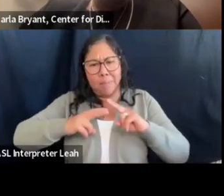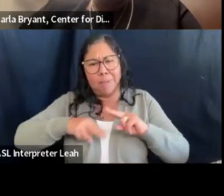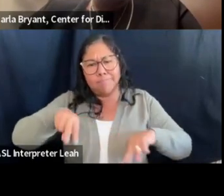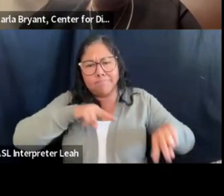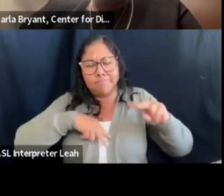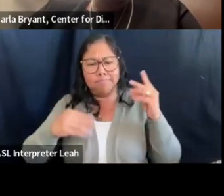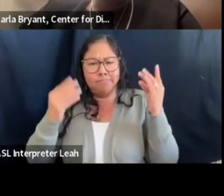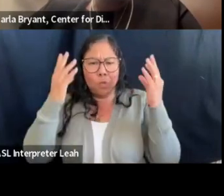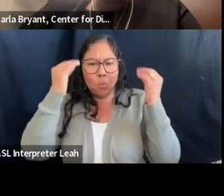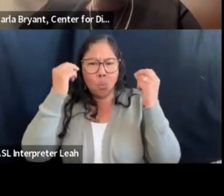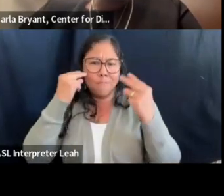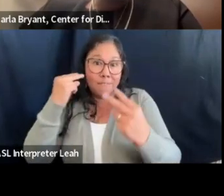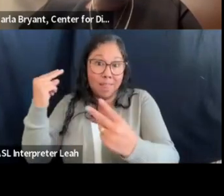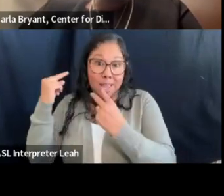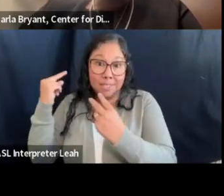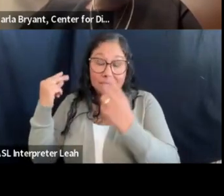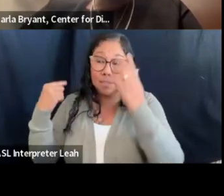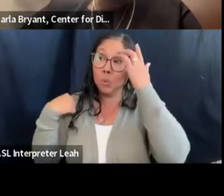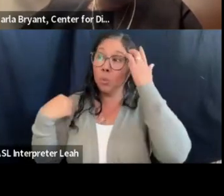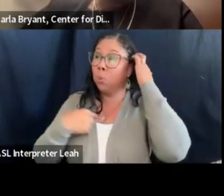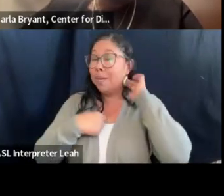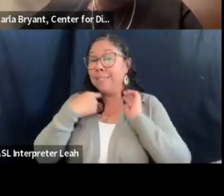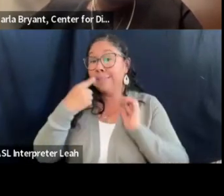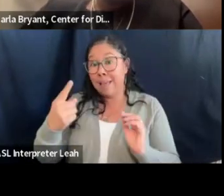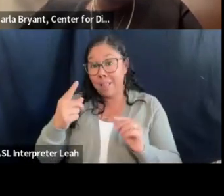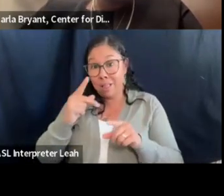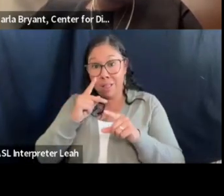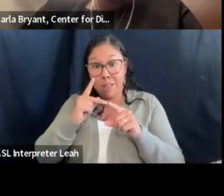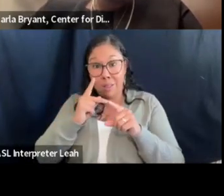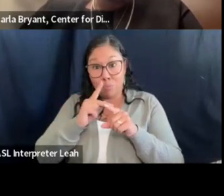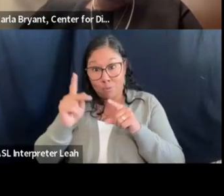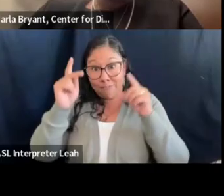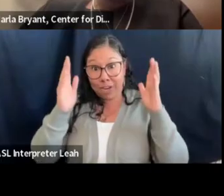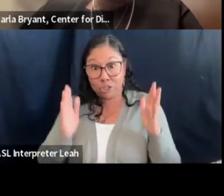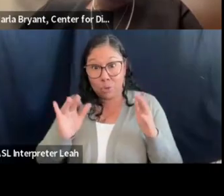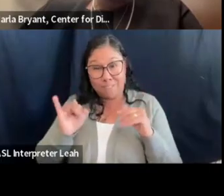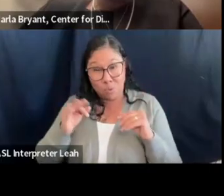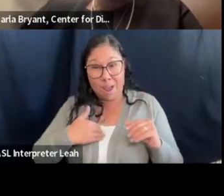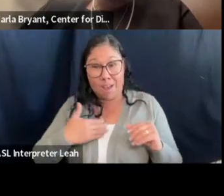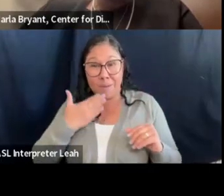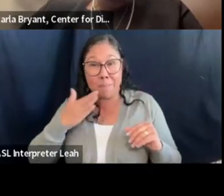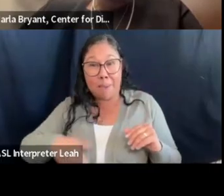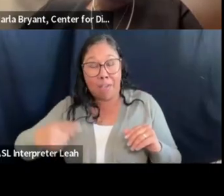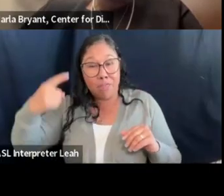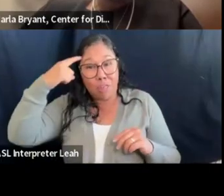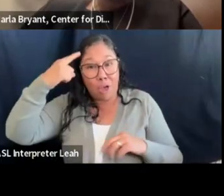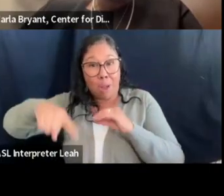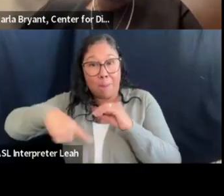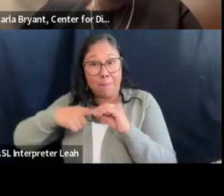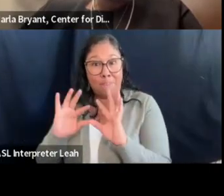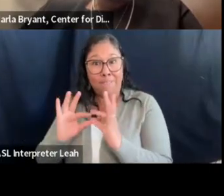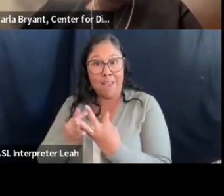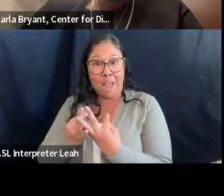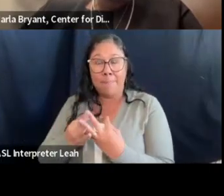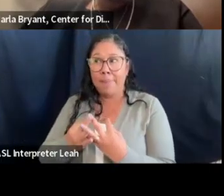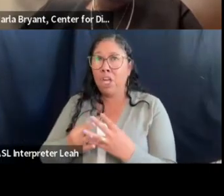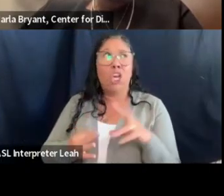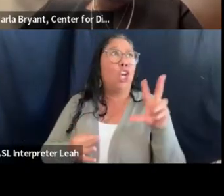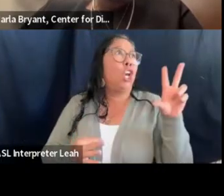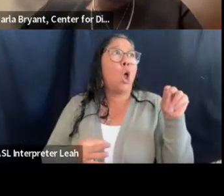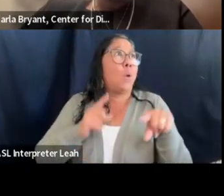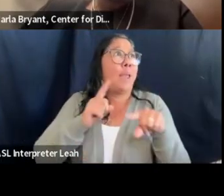if you have a bad thought about a family, oh no no, you can't think like that. That's wrong.